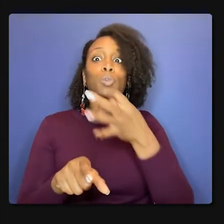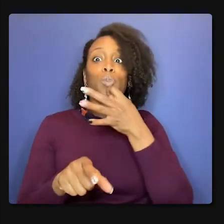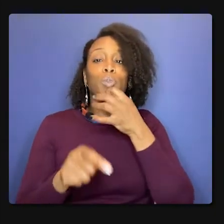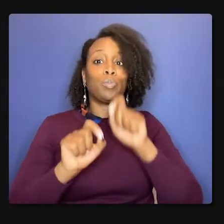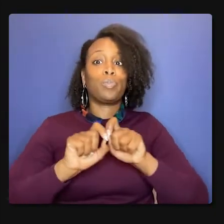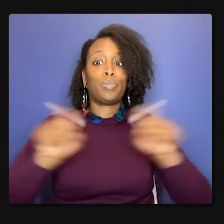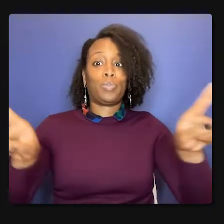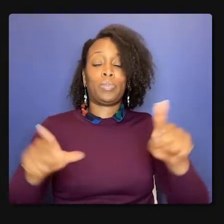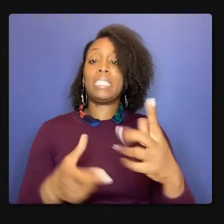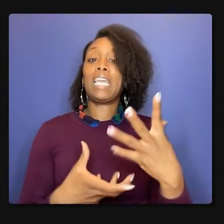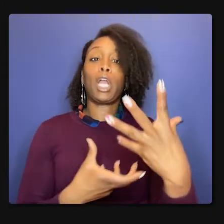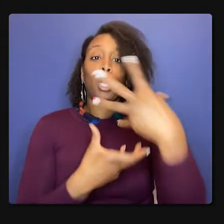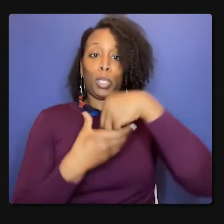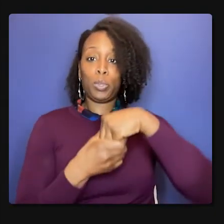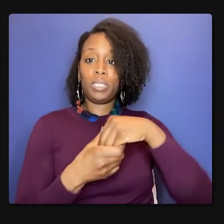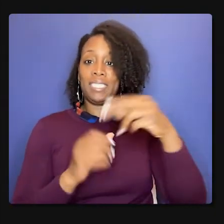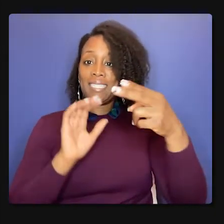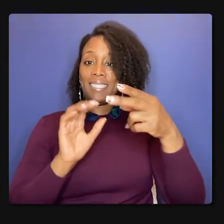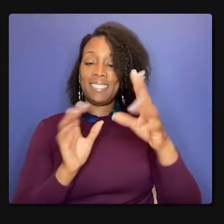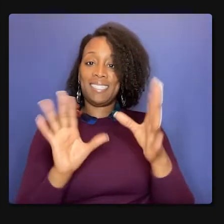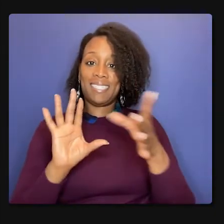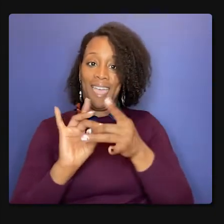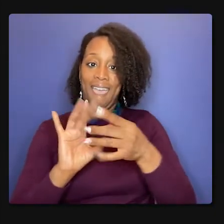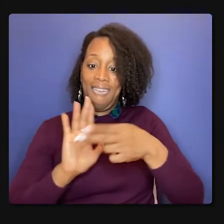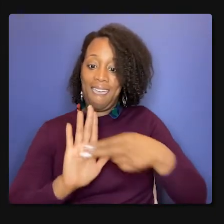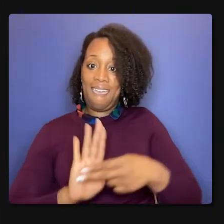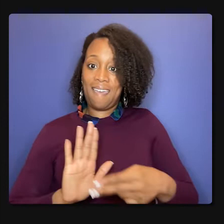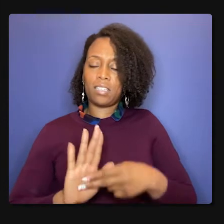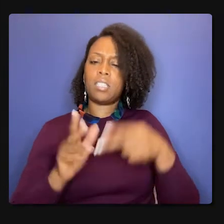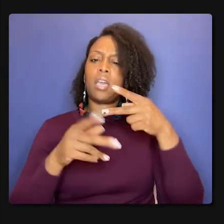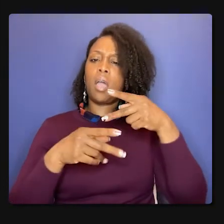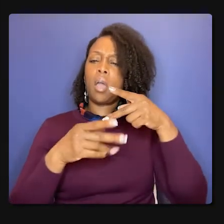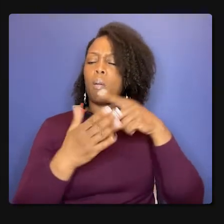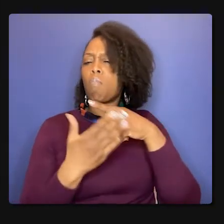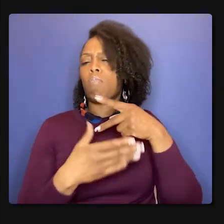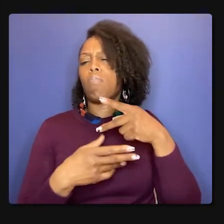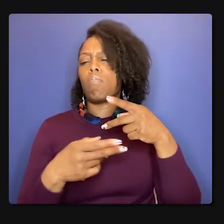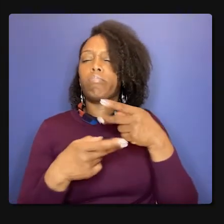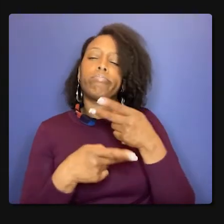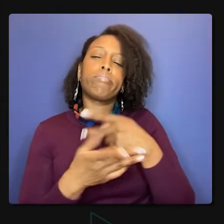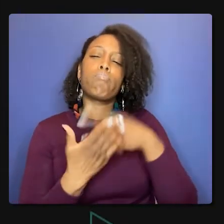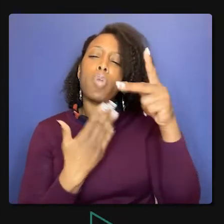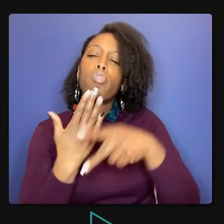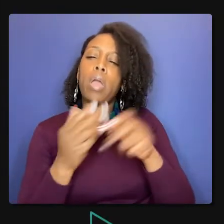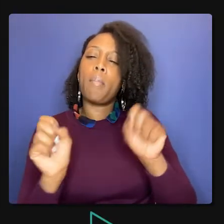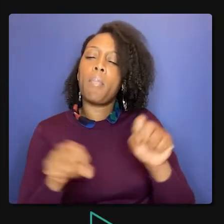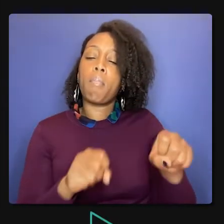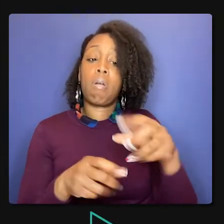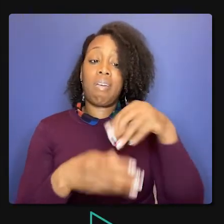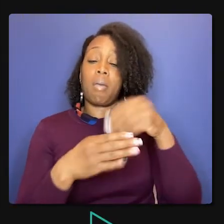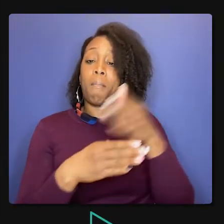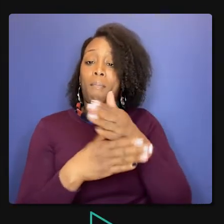as well as the soon to be launched inclusion tags are programmable in Partner Center to help your game stand out